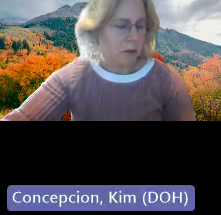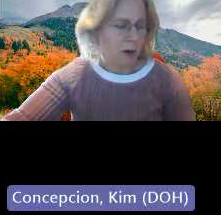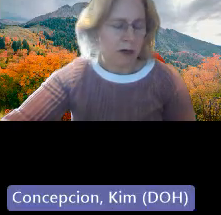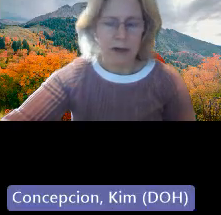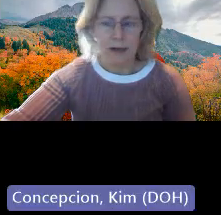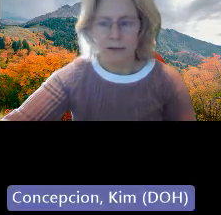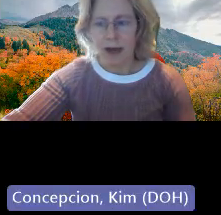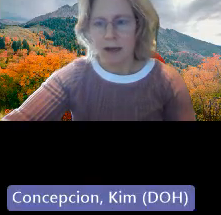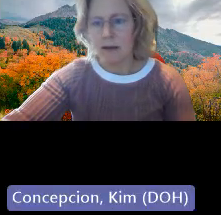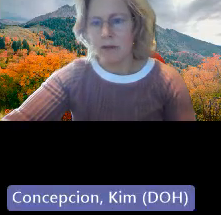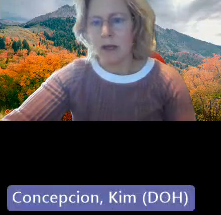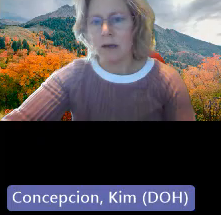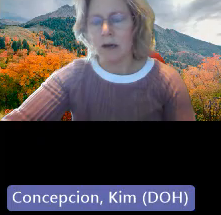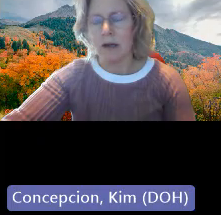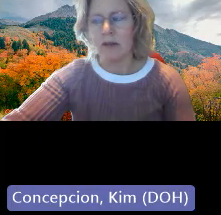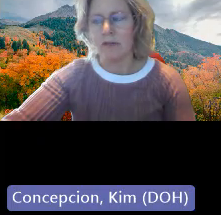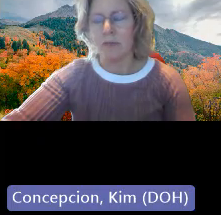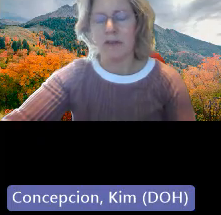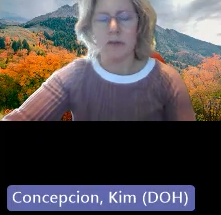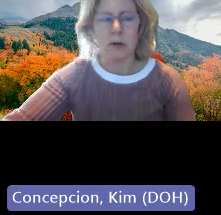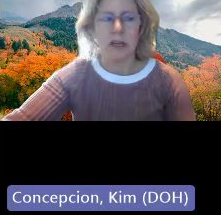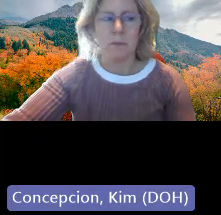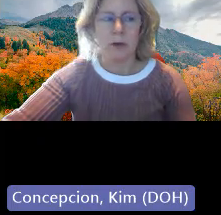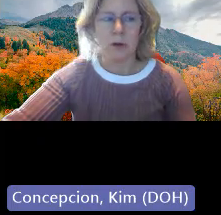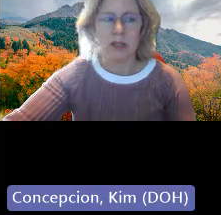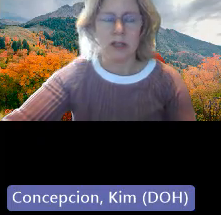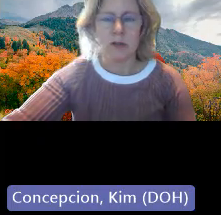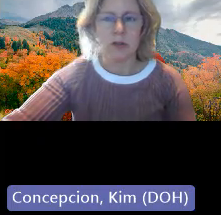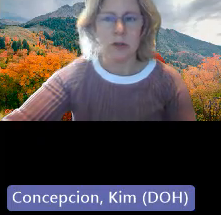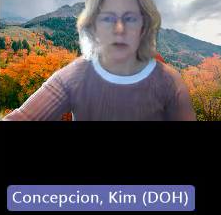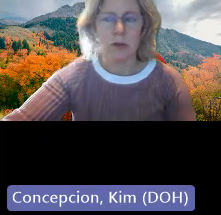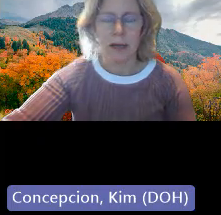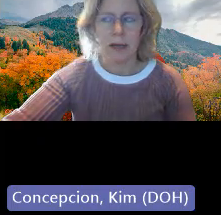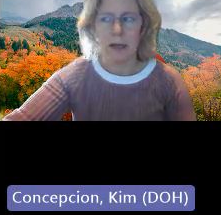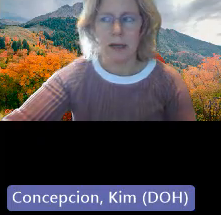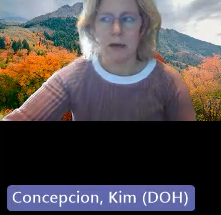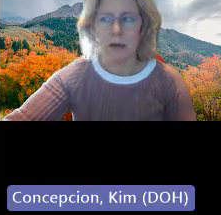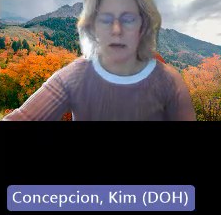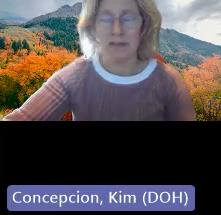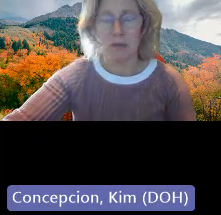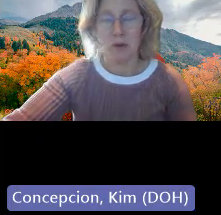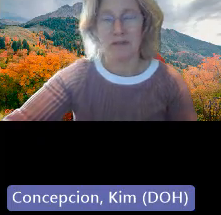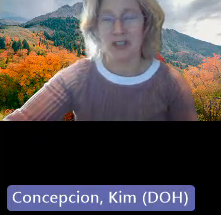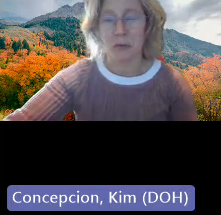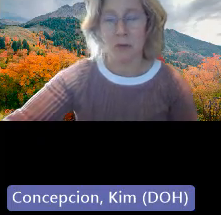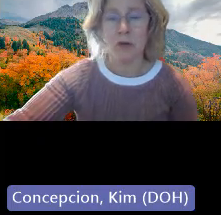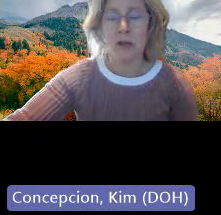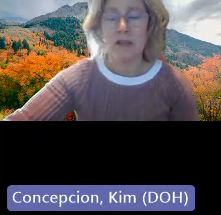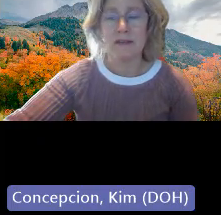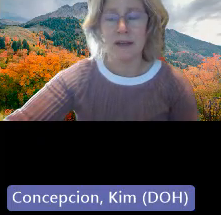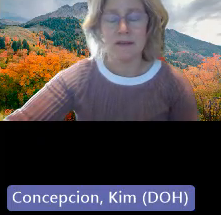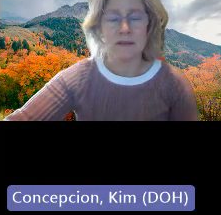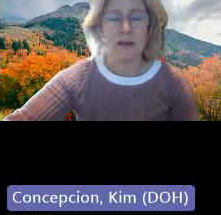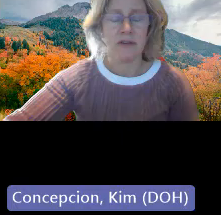I'll be moderating that. And then if possible, keep your questions to a kind of a more of a general sense.